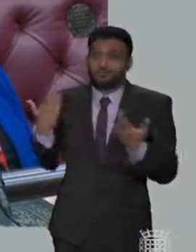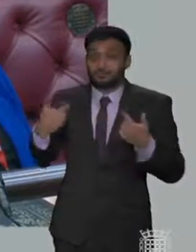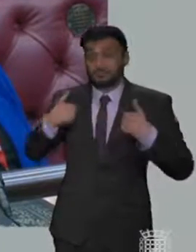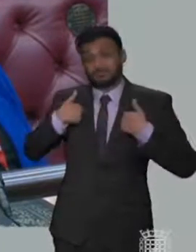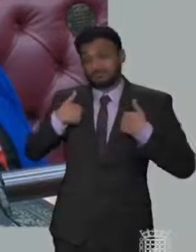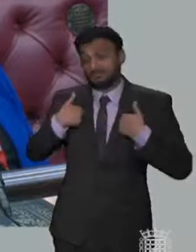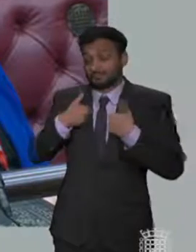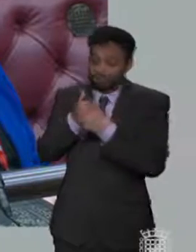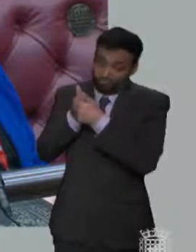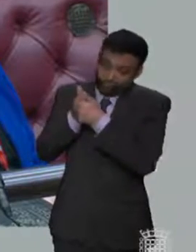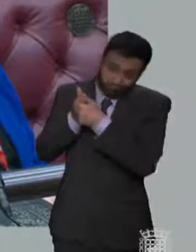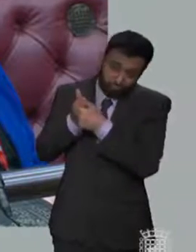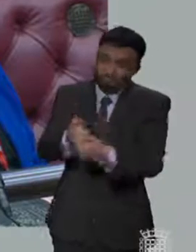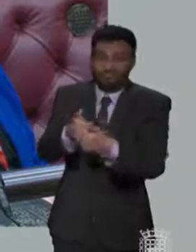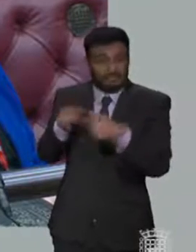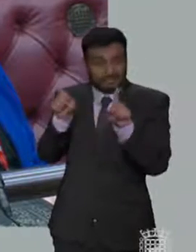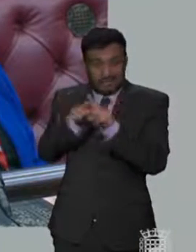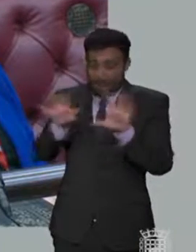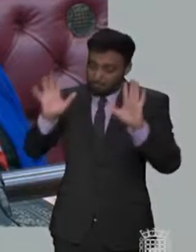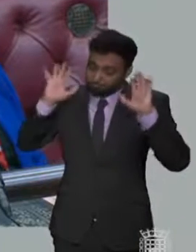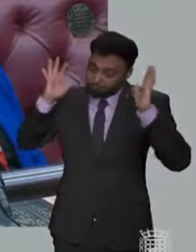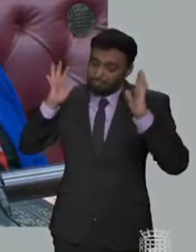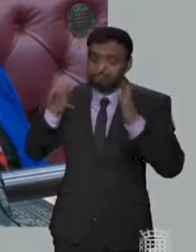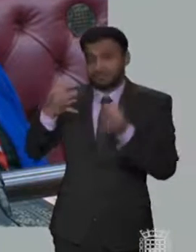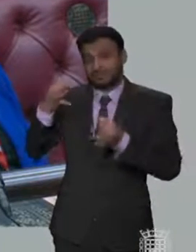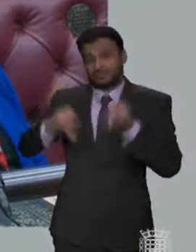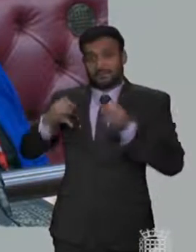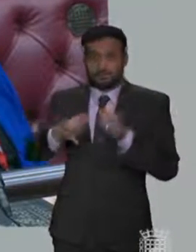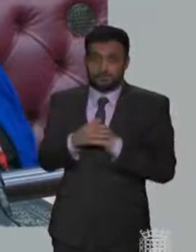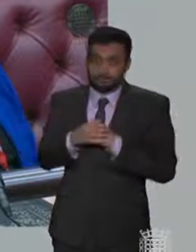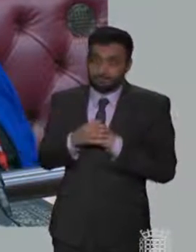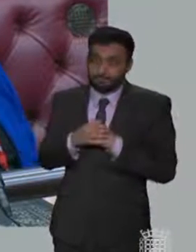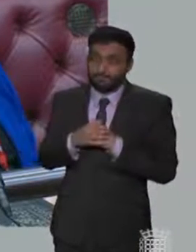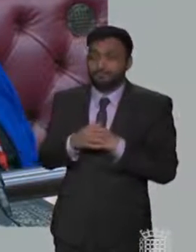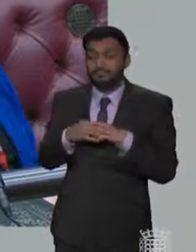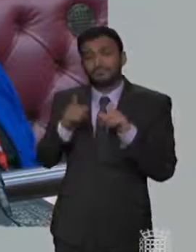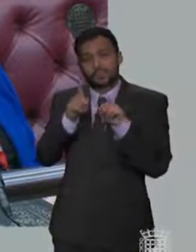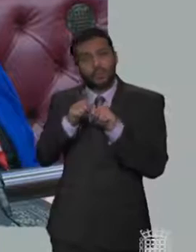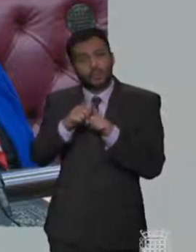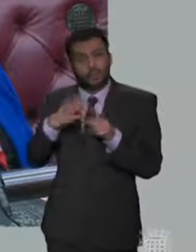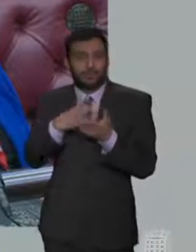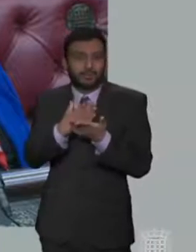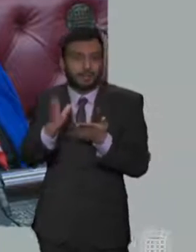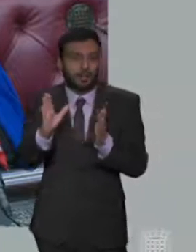in that tribute and let's just be absolutely clear we want this bill to go through it's very